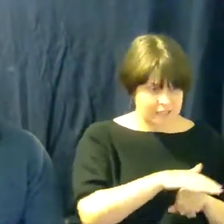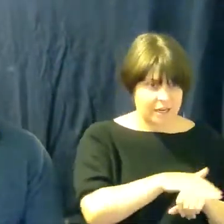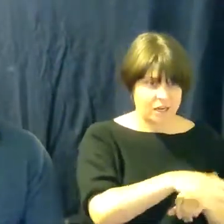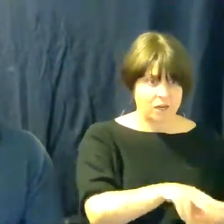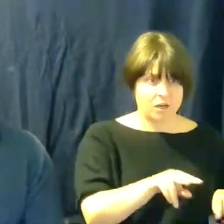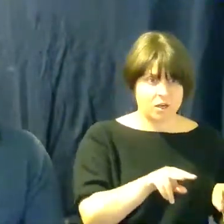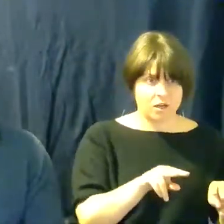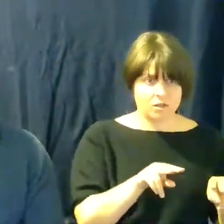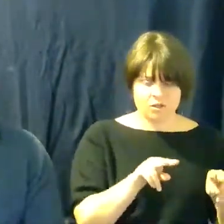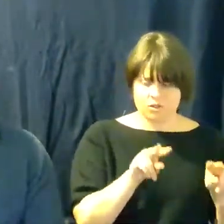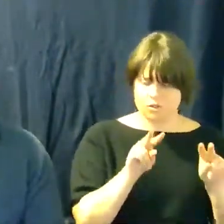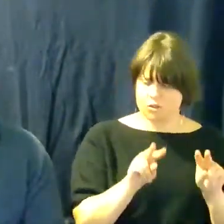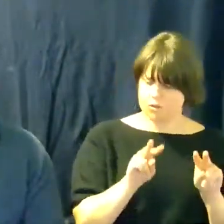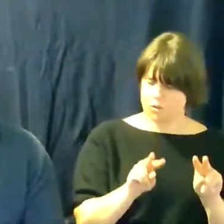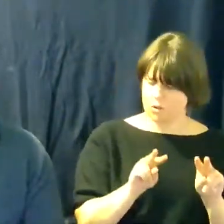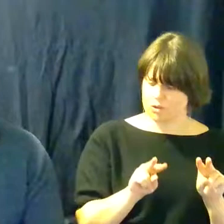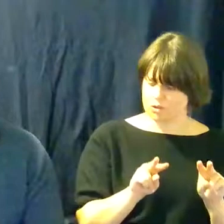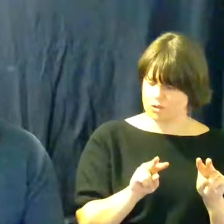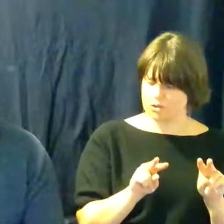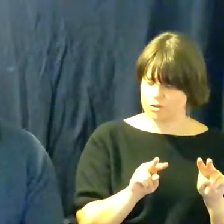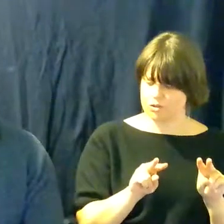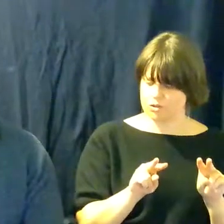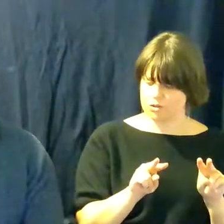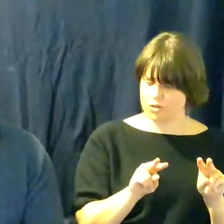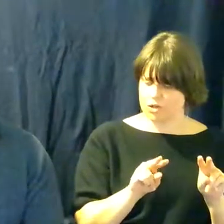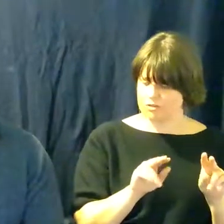the Trojan war. He stayed to